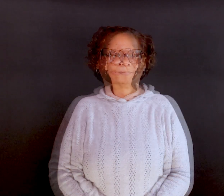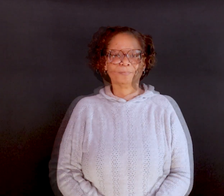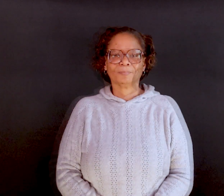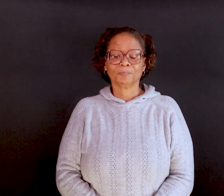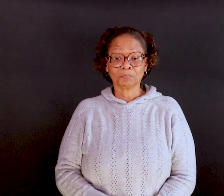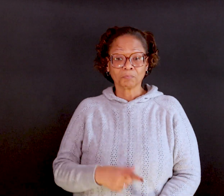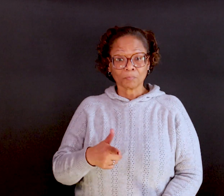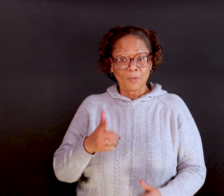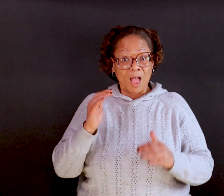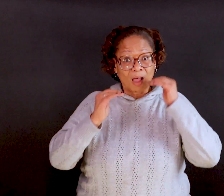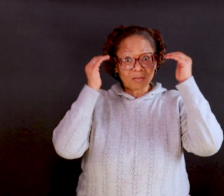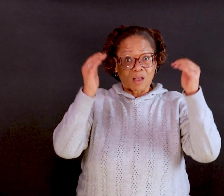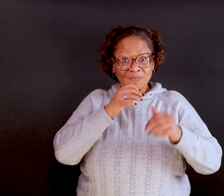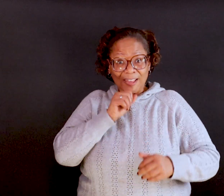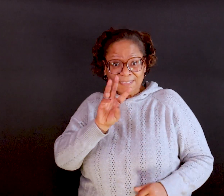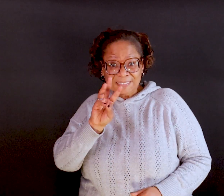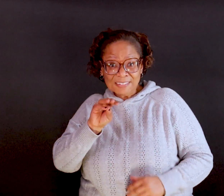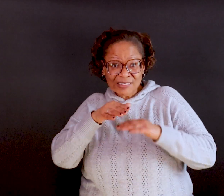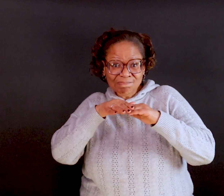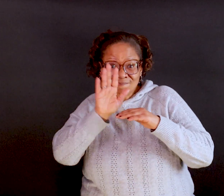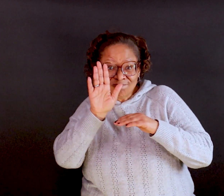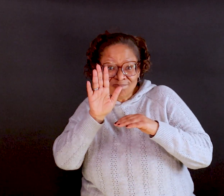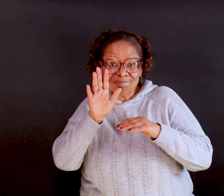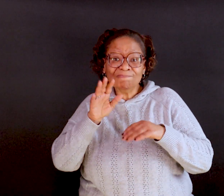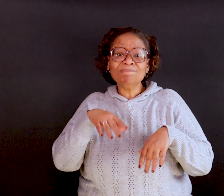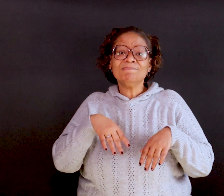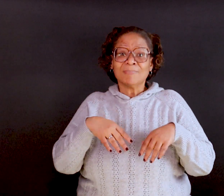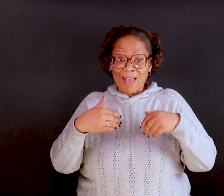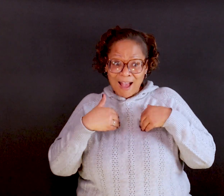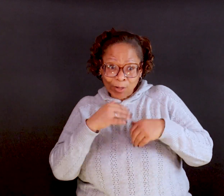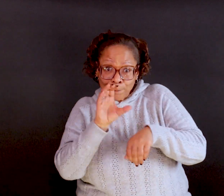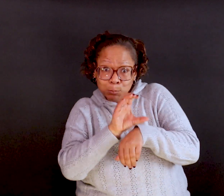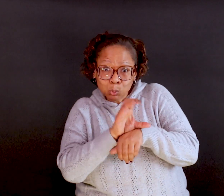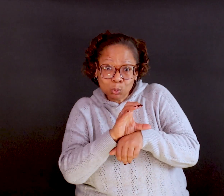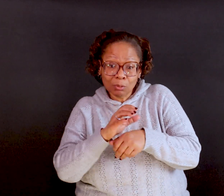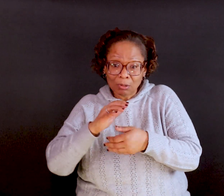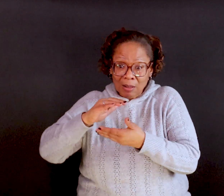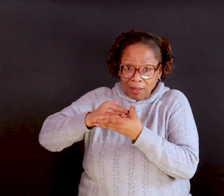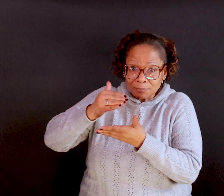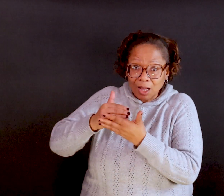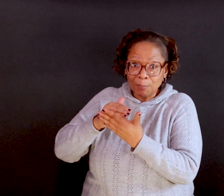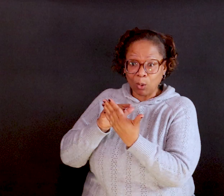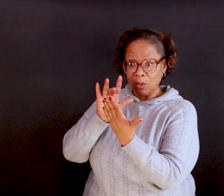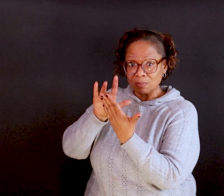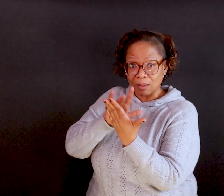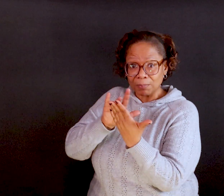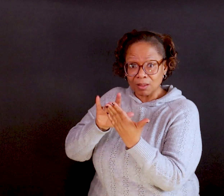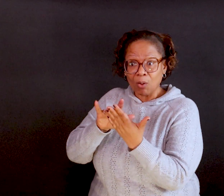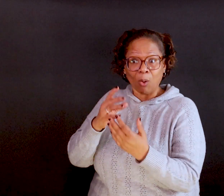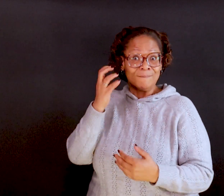Adults 60 years and older who have a computer, tablet, or smartphone.